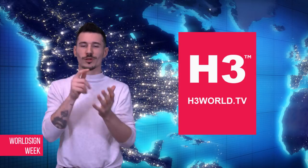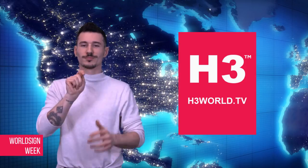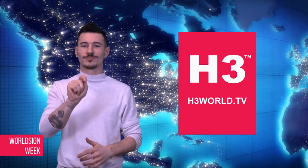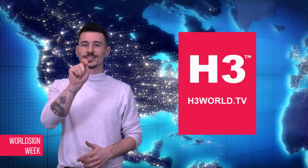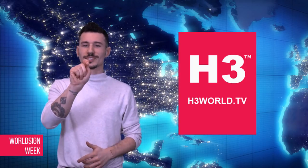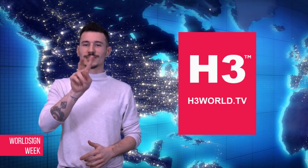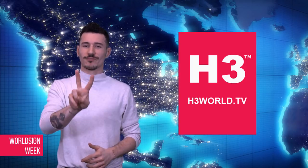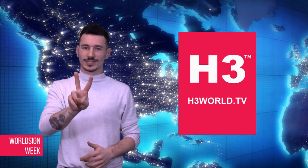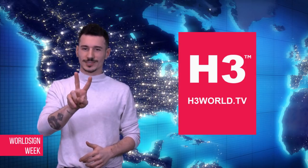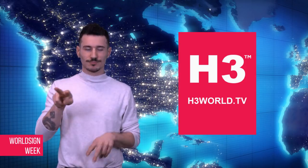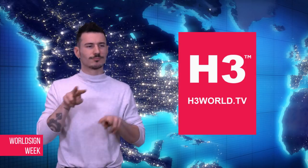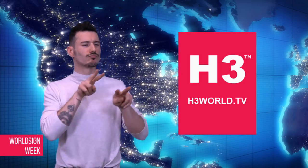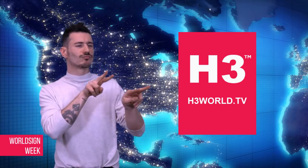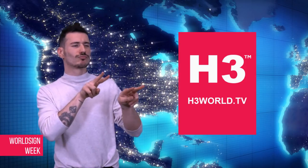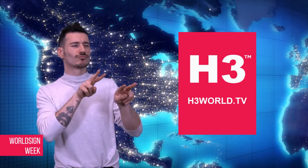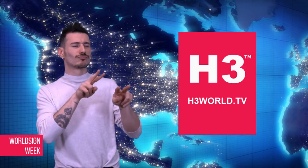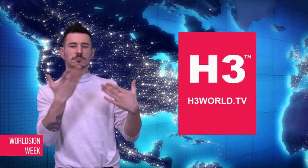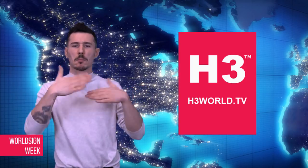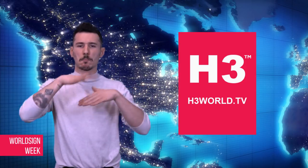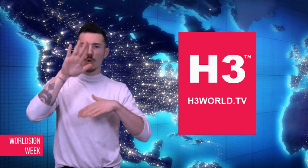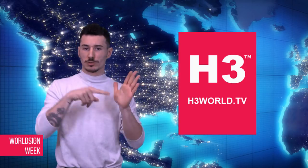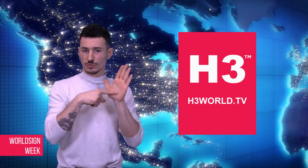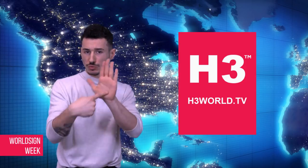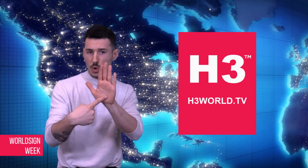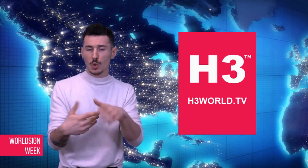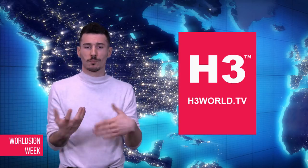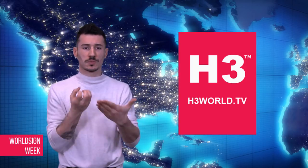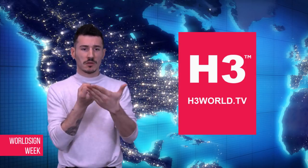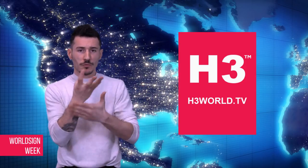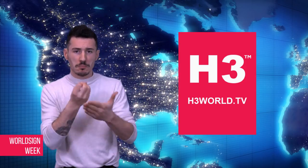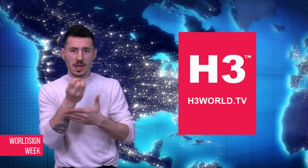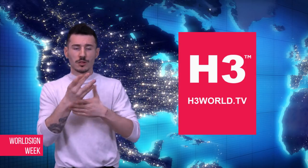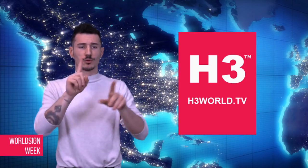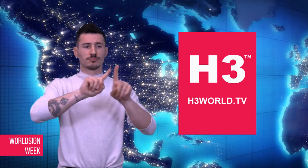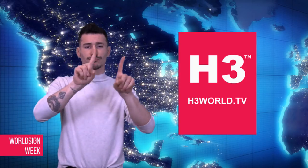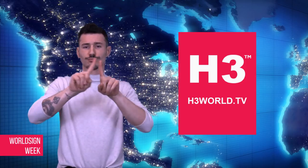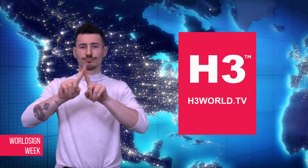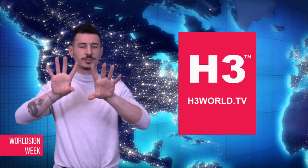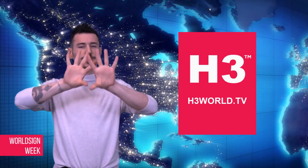visit H3WORLD.TV for more shows,